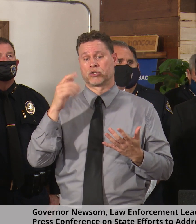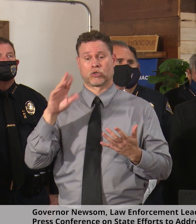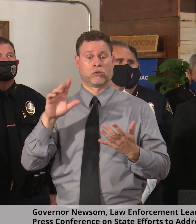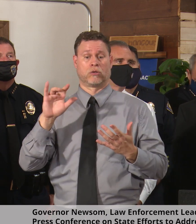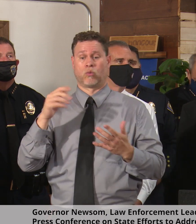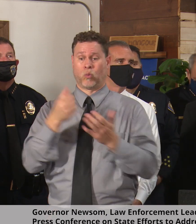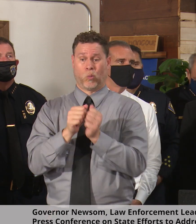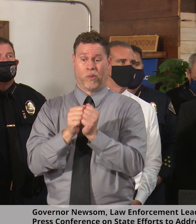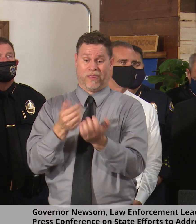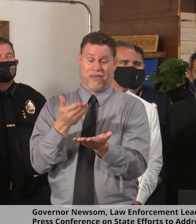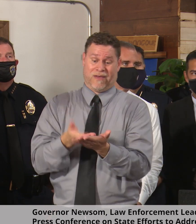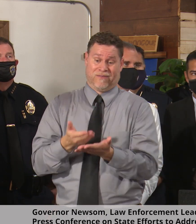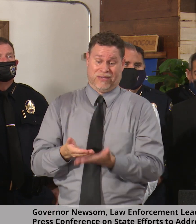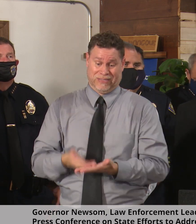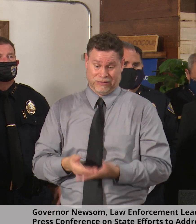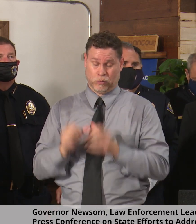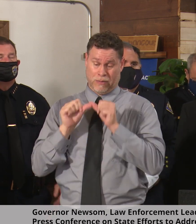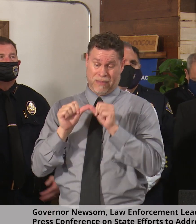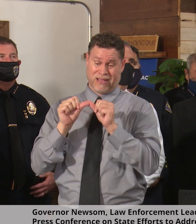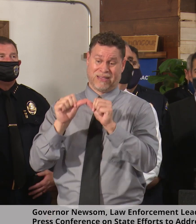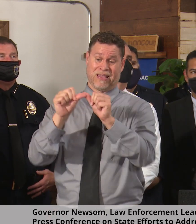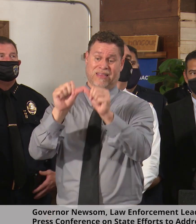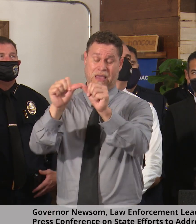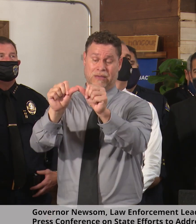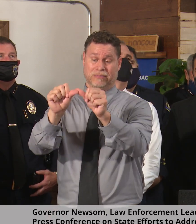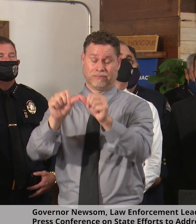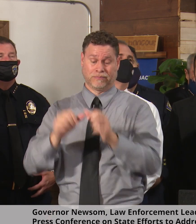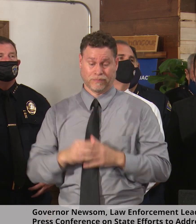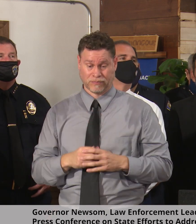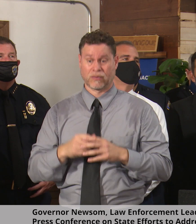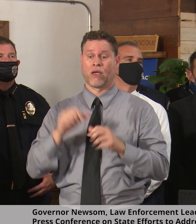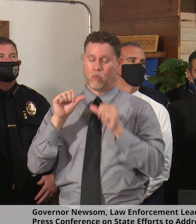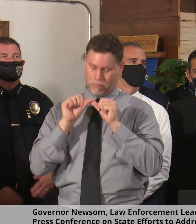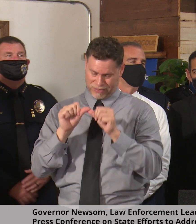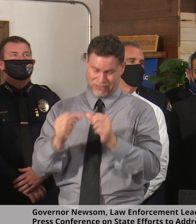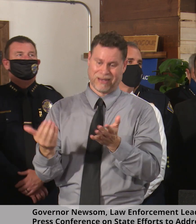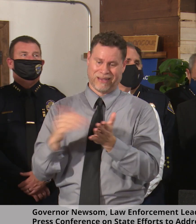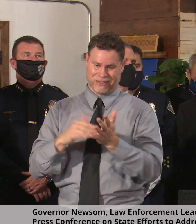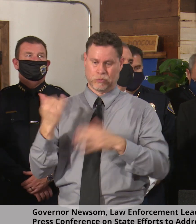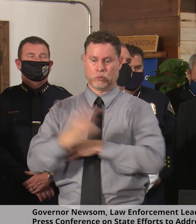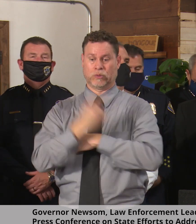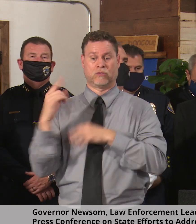maintained that consistently and so I'll maintain that today as it relates to any subsequent